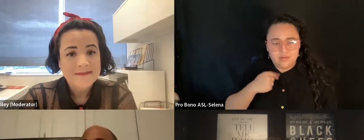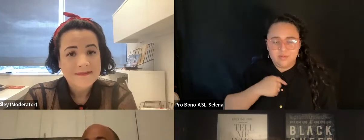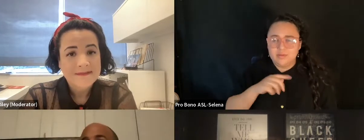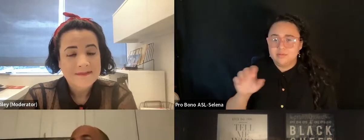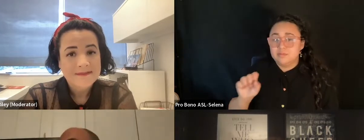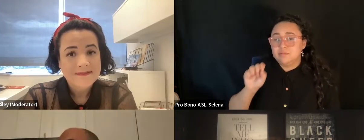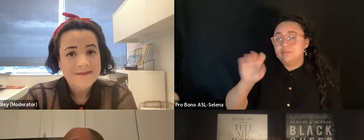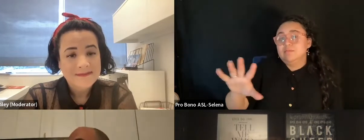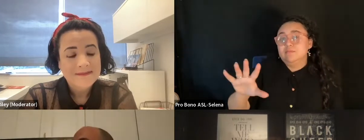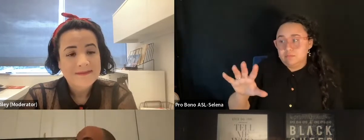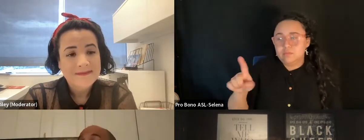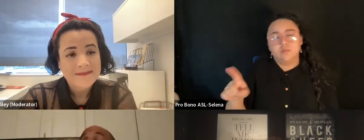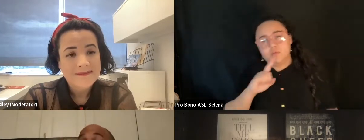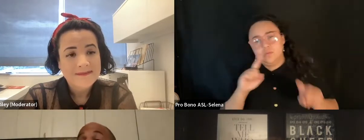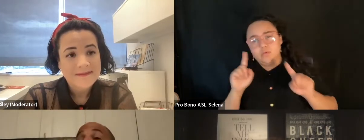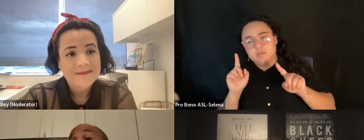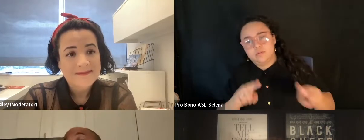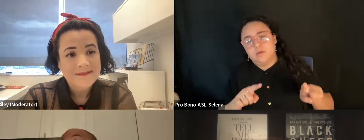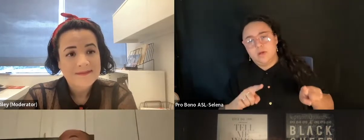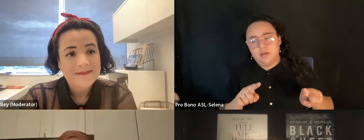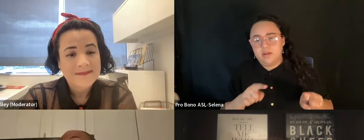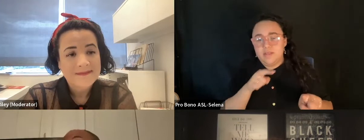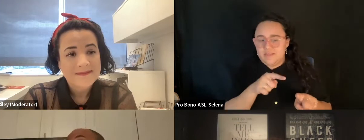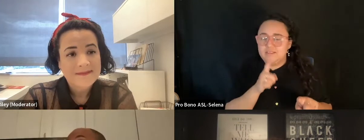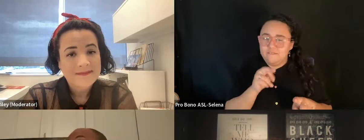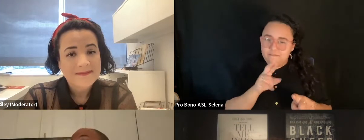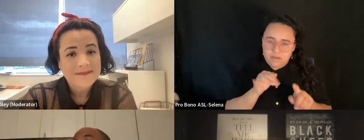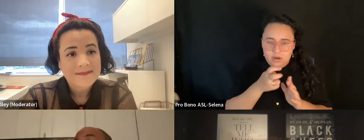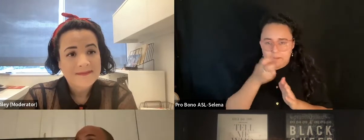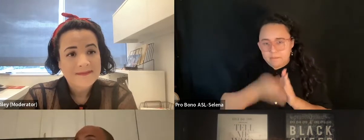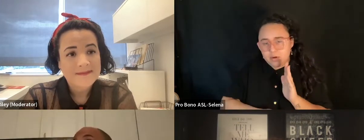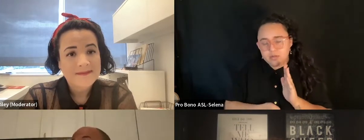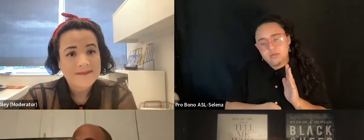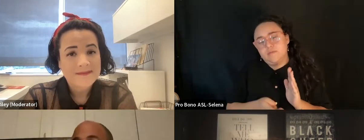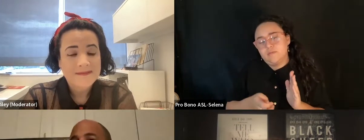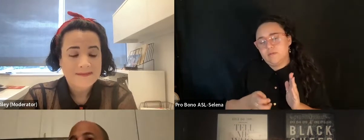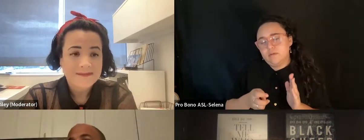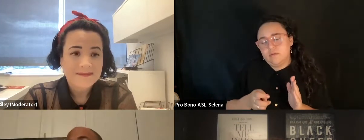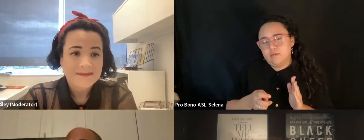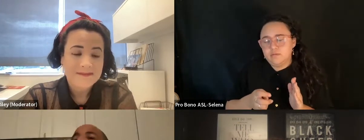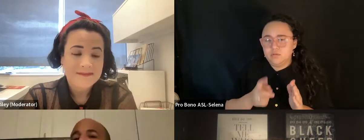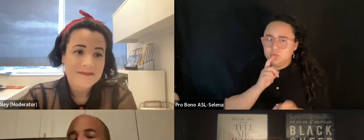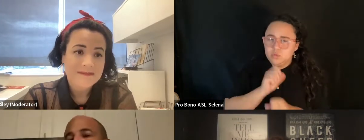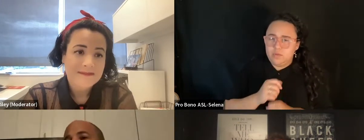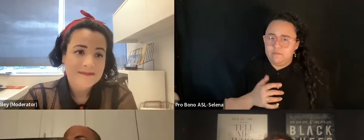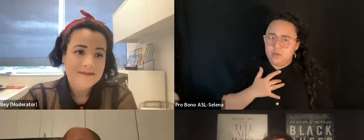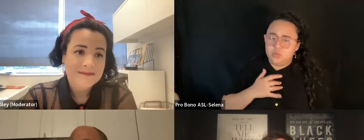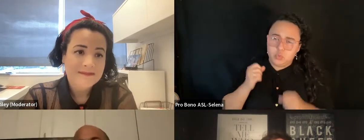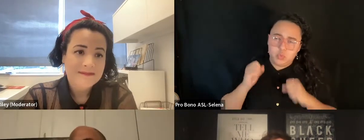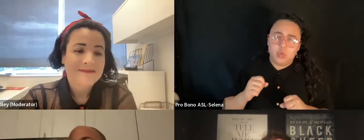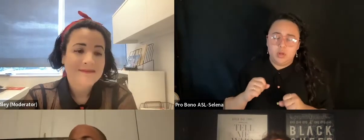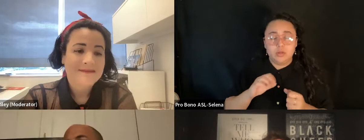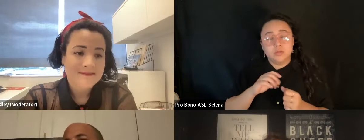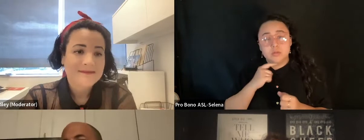immersive and sort of visceral telling of the story. And I think we felt quite confident that that